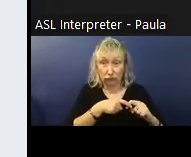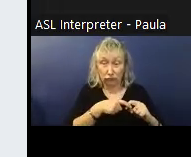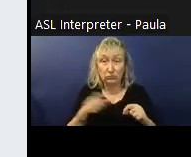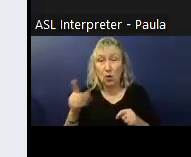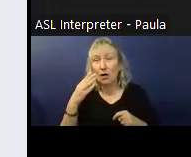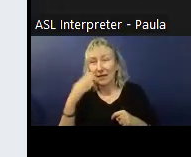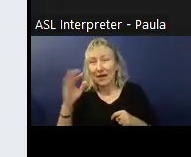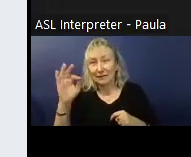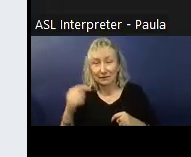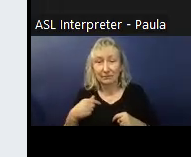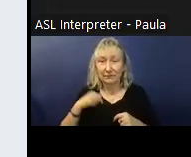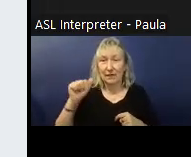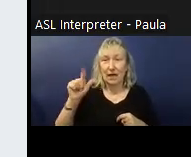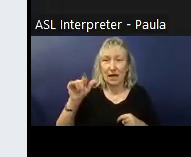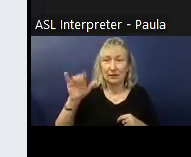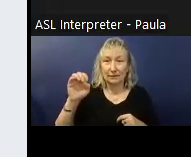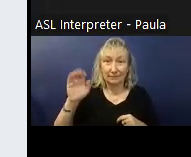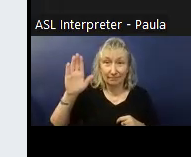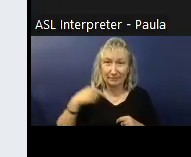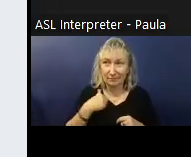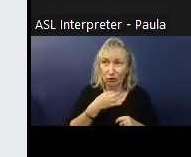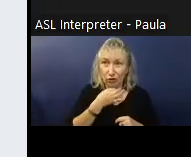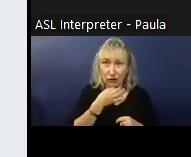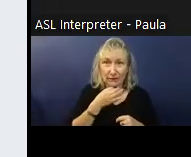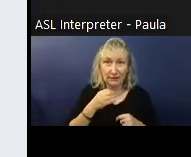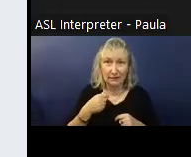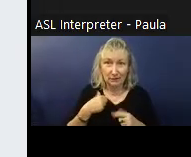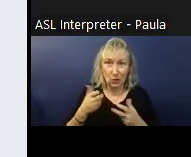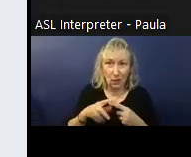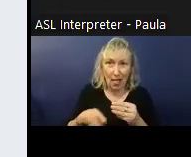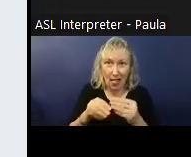I had a couple a couple follow up points I wanted to make to what L'Oreal was saying.